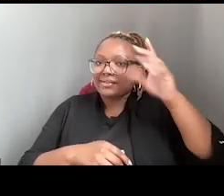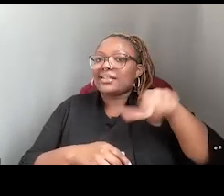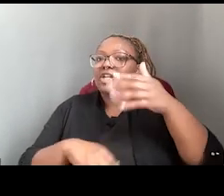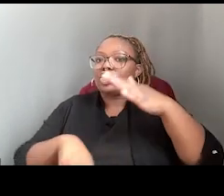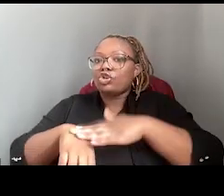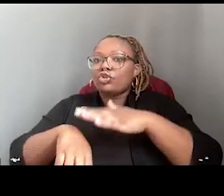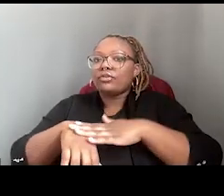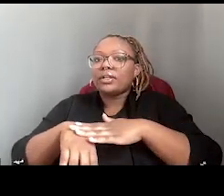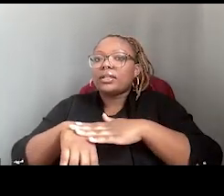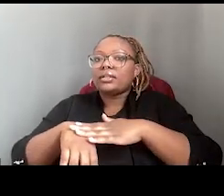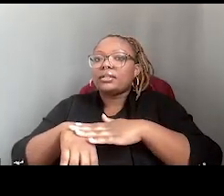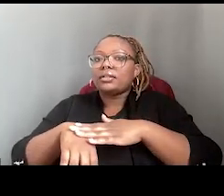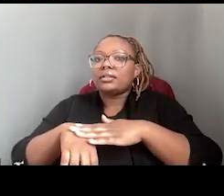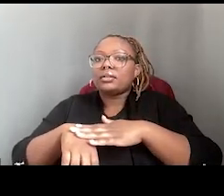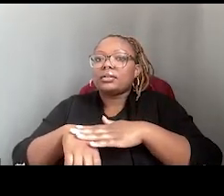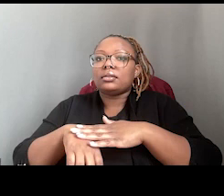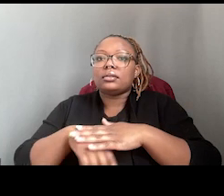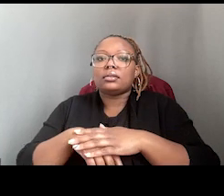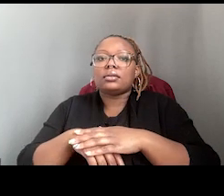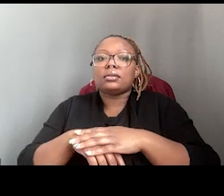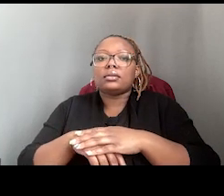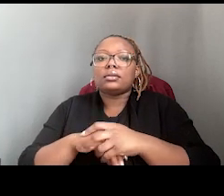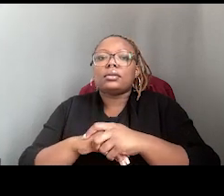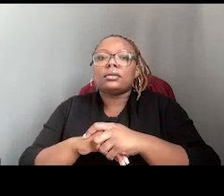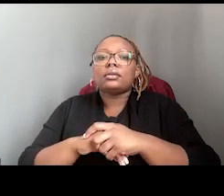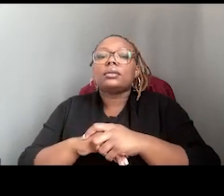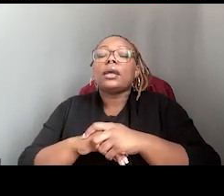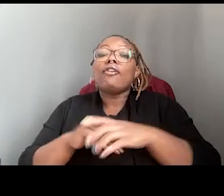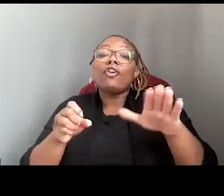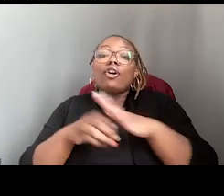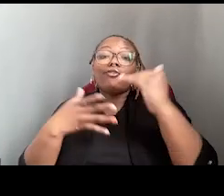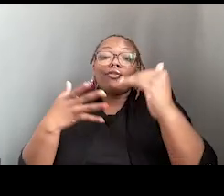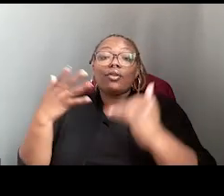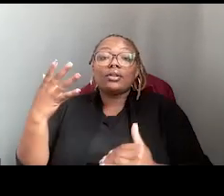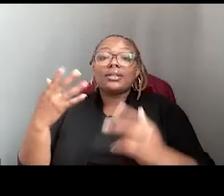And for a full list, see the Research Terms and Conditions, Appendix A,